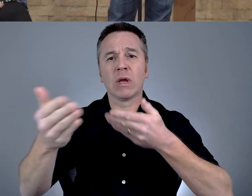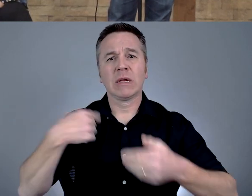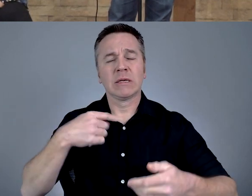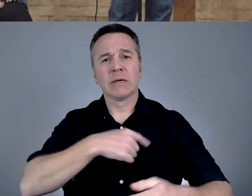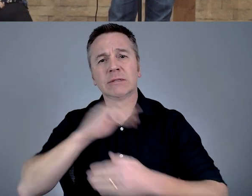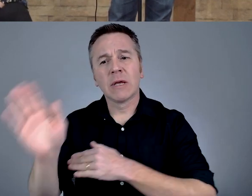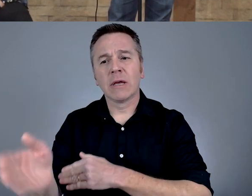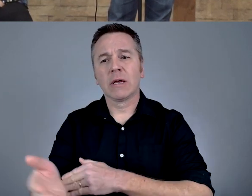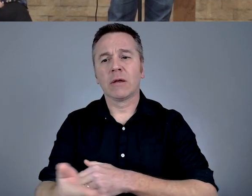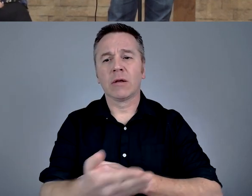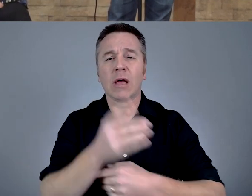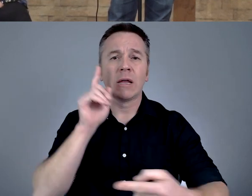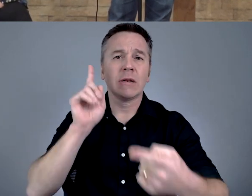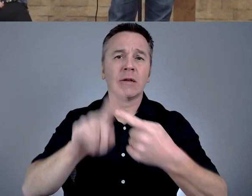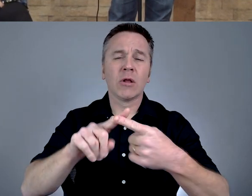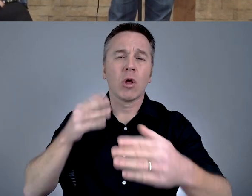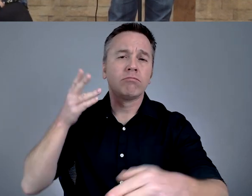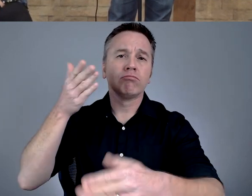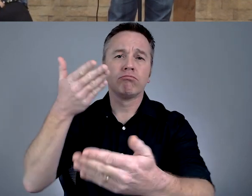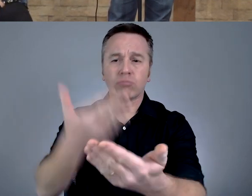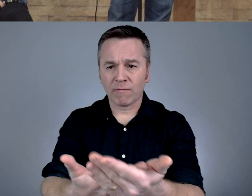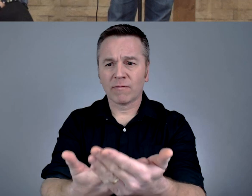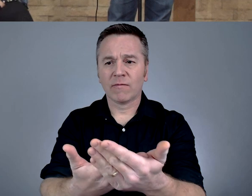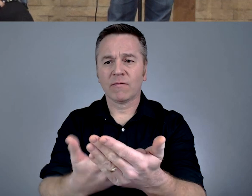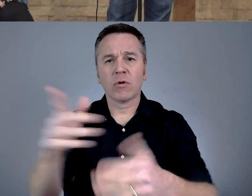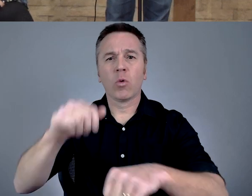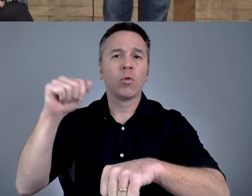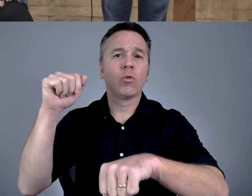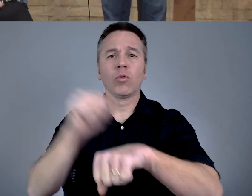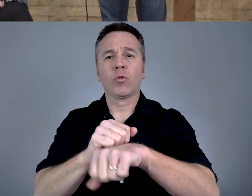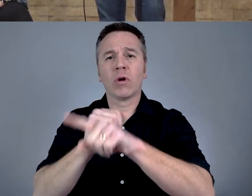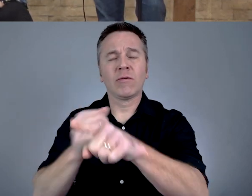Unto the shore, the rock of Christ?